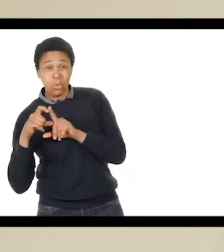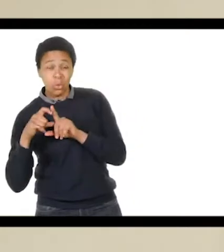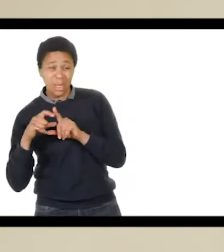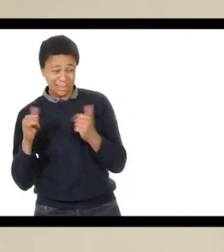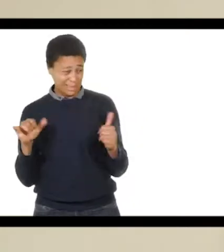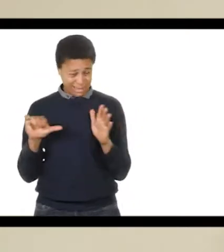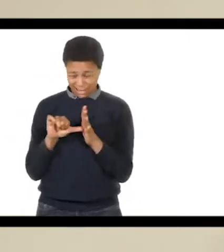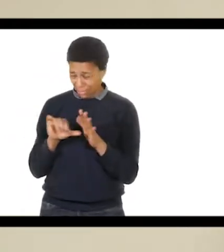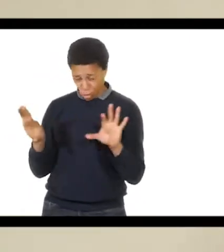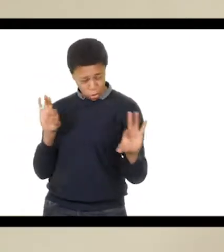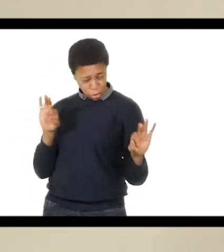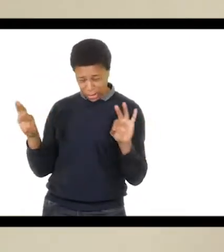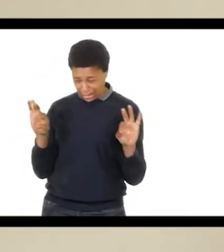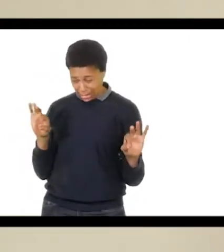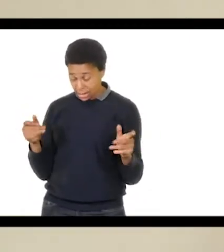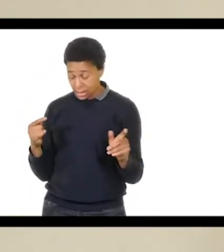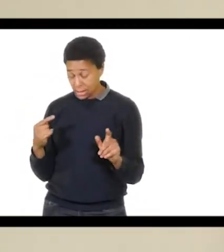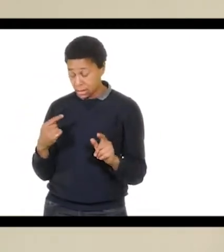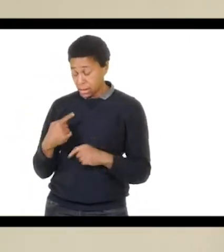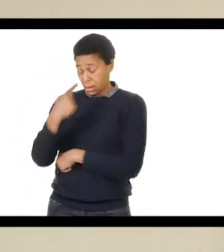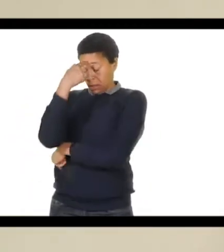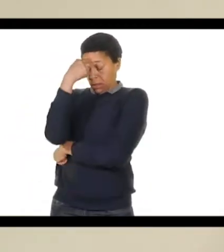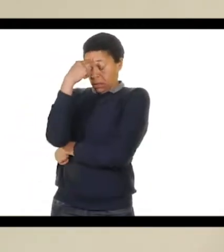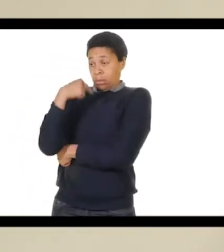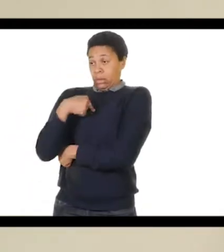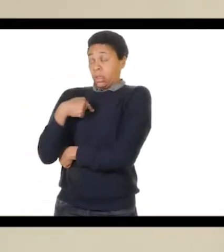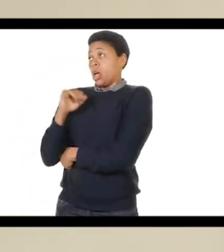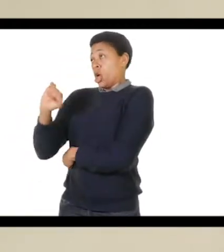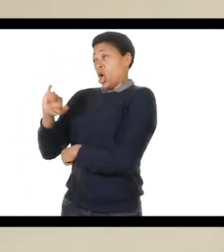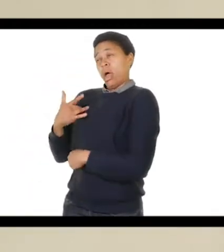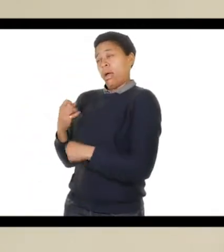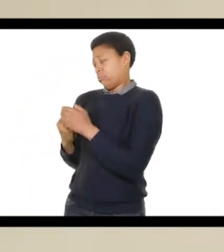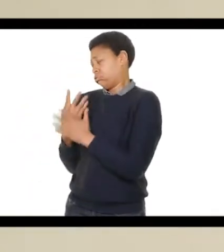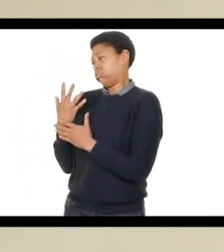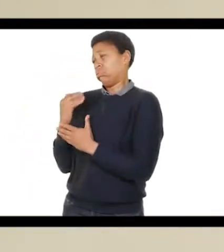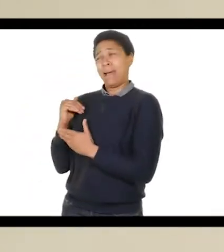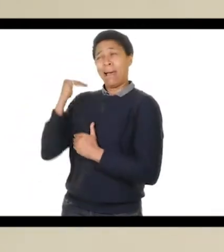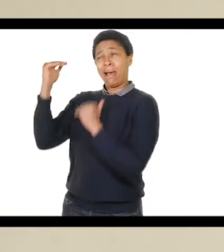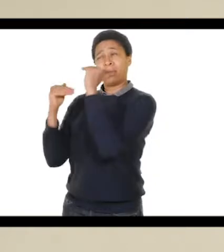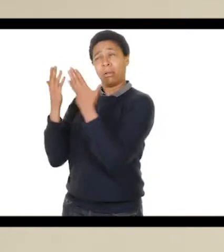my daughter? So I thought well she’s on her way in life. And now this is my time.